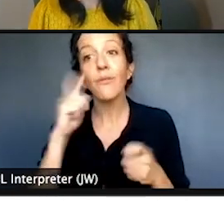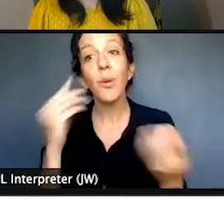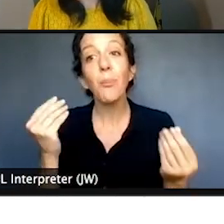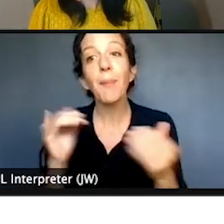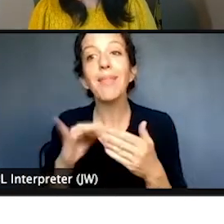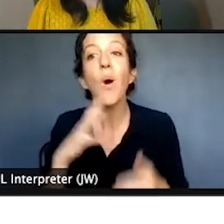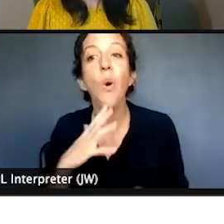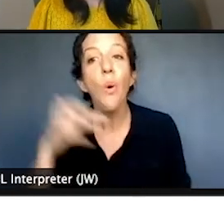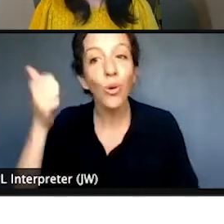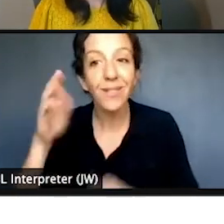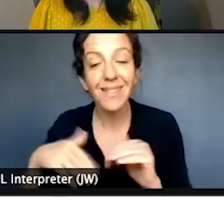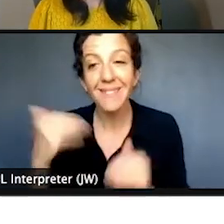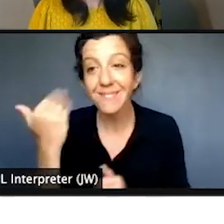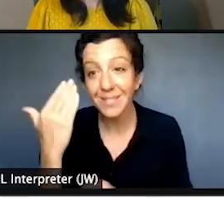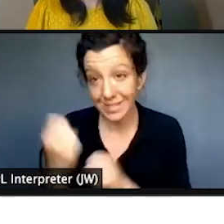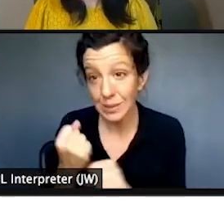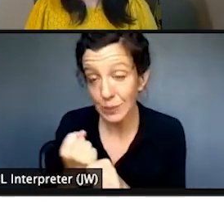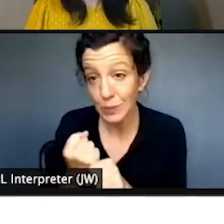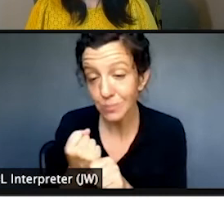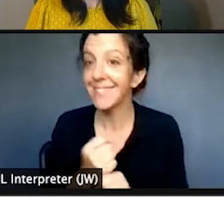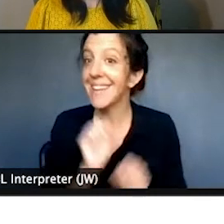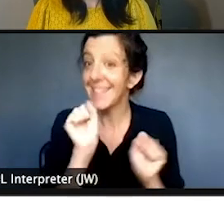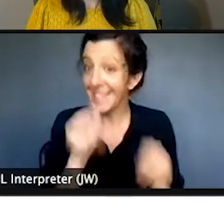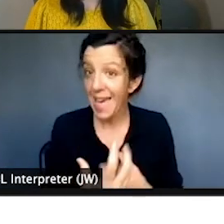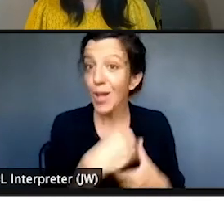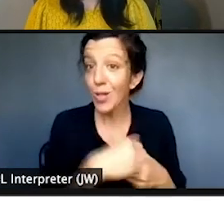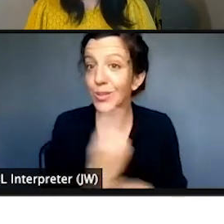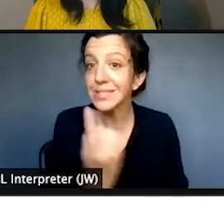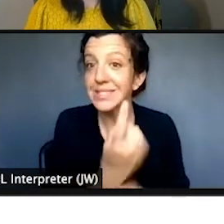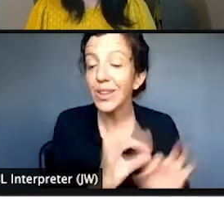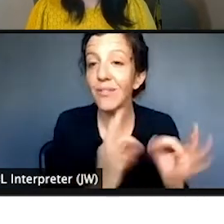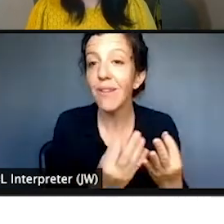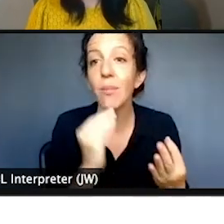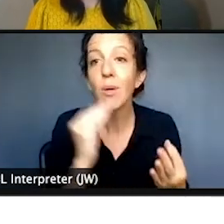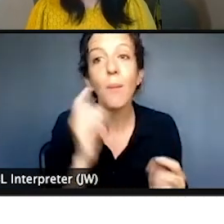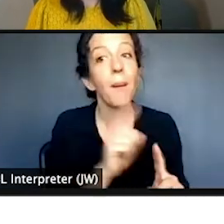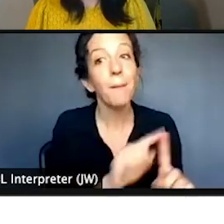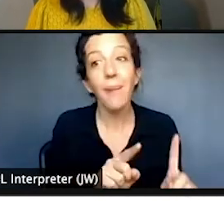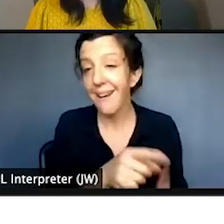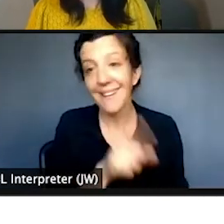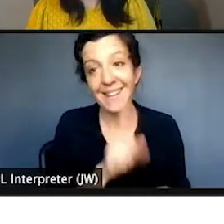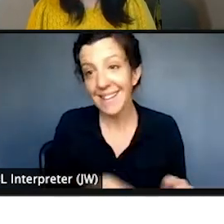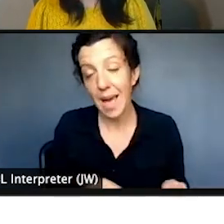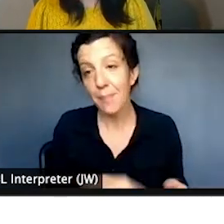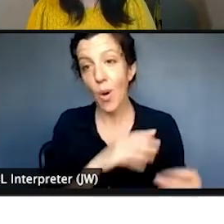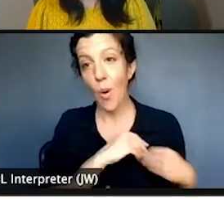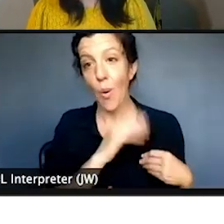of dollars over time, mostly driven by a reduction in property tax revenues for local governments.